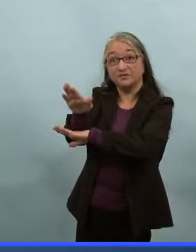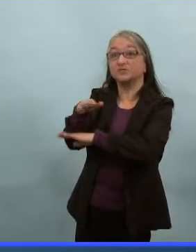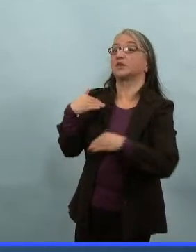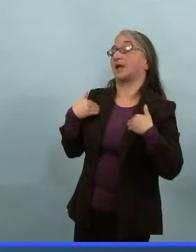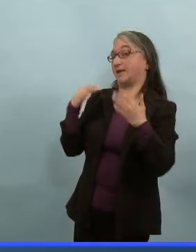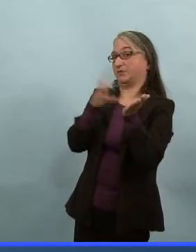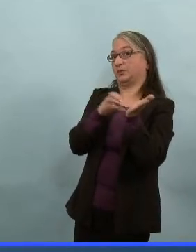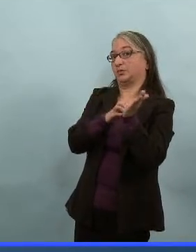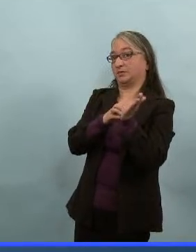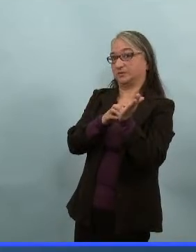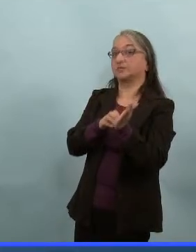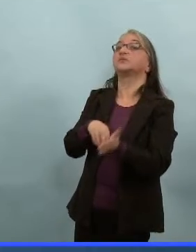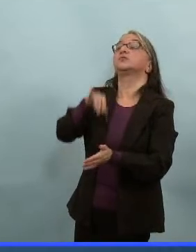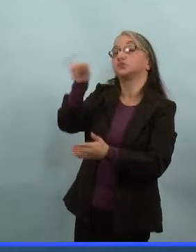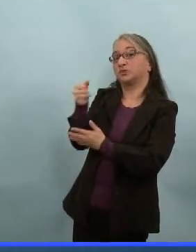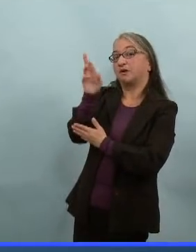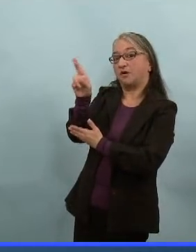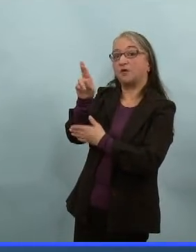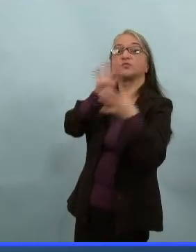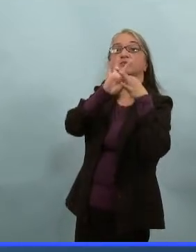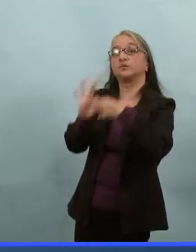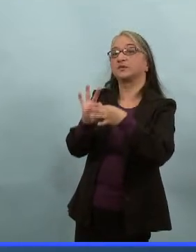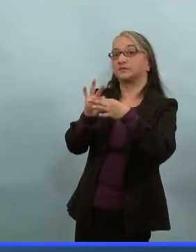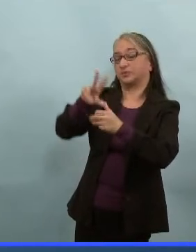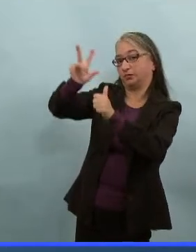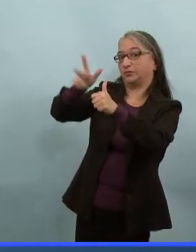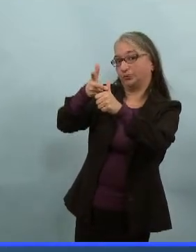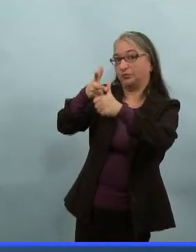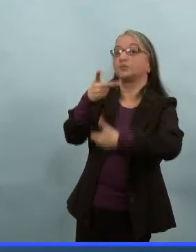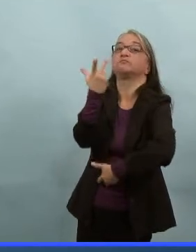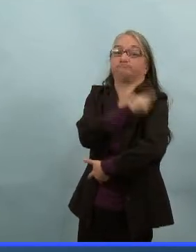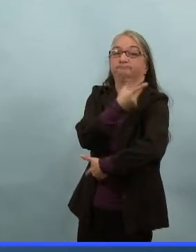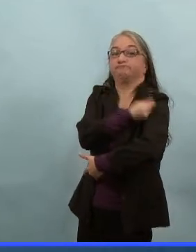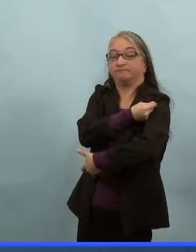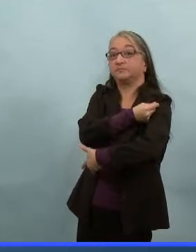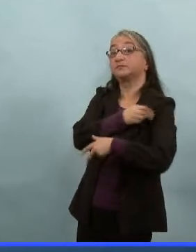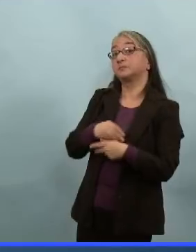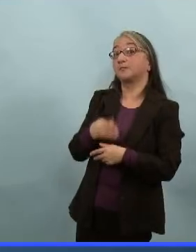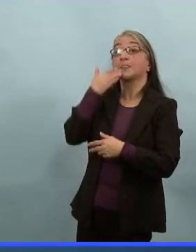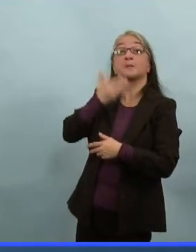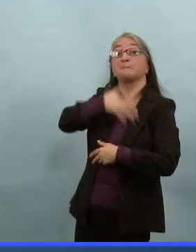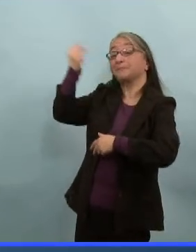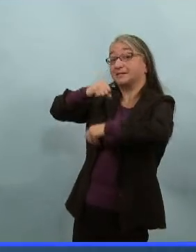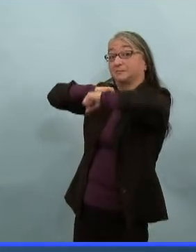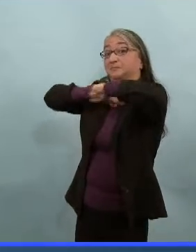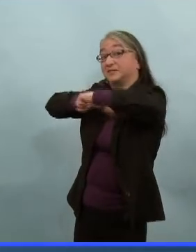third doses or booster doses offer the best protection we're seeing about 25 percent of